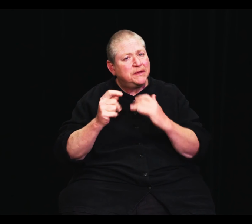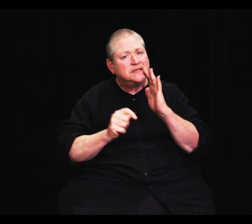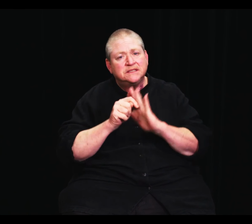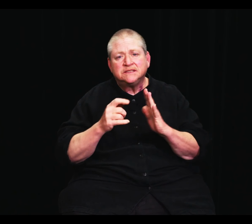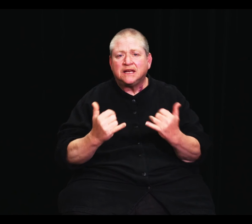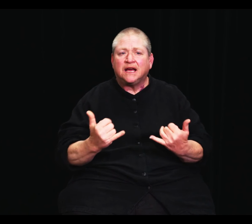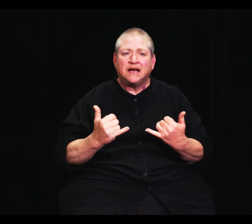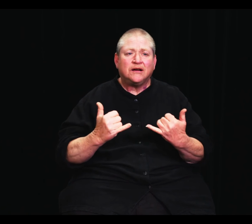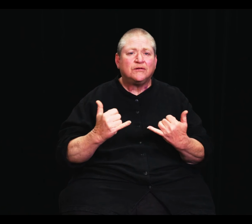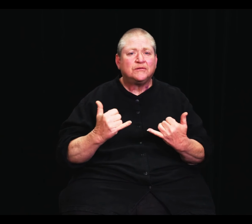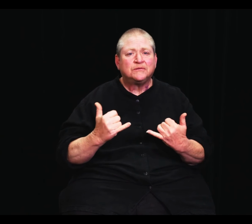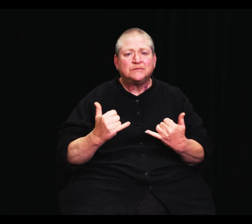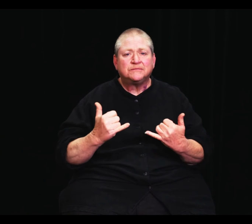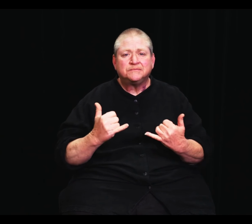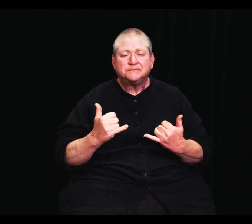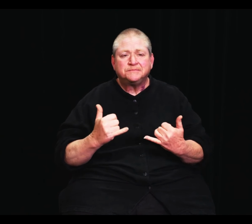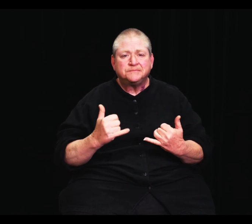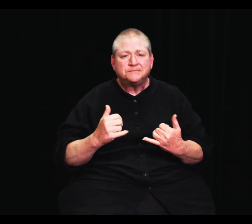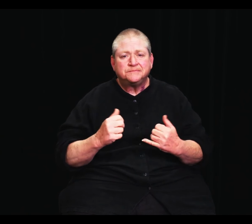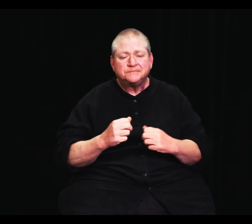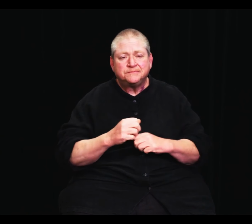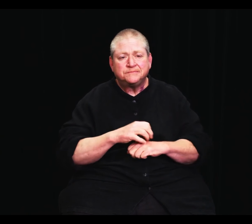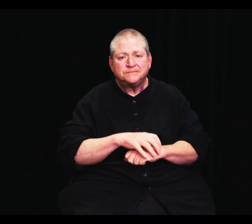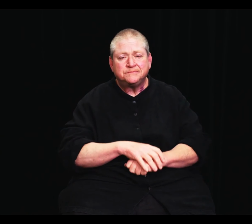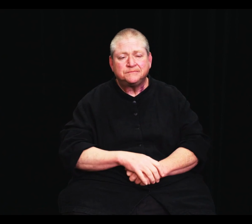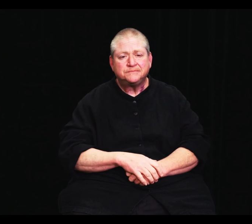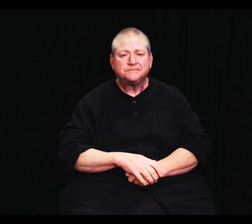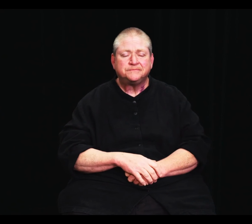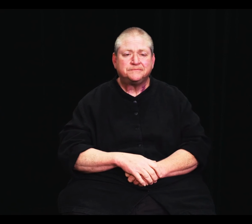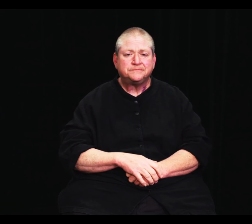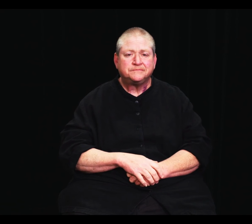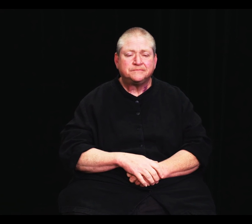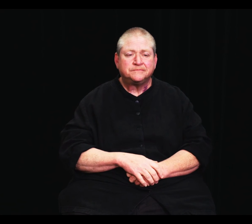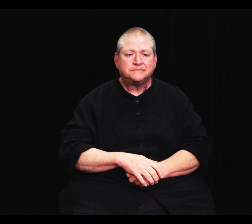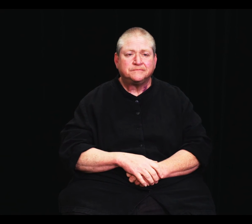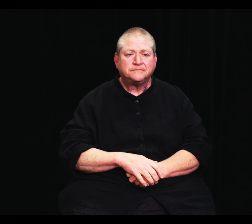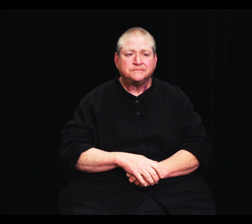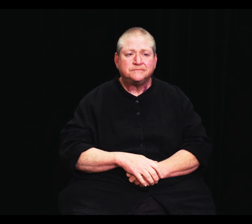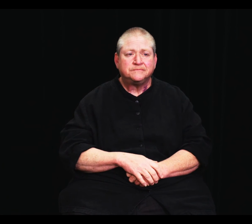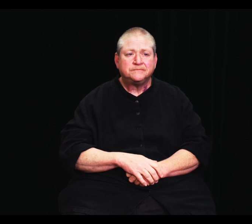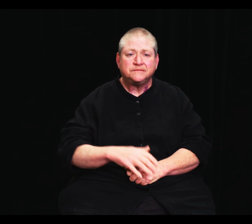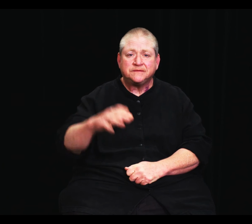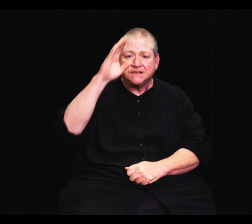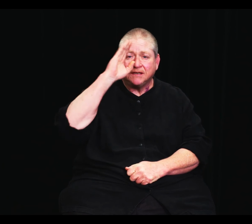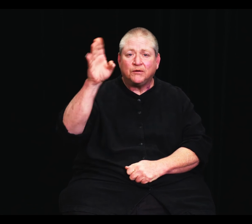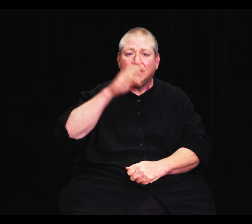Ready set, no regrets The time is now